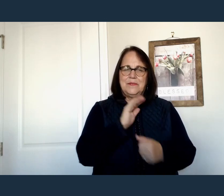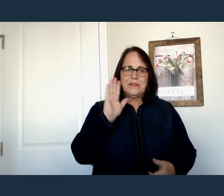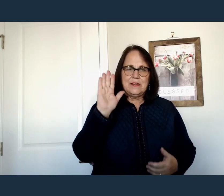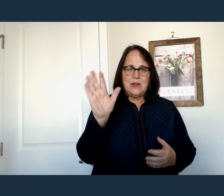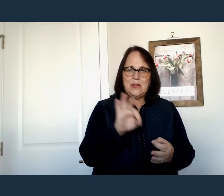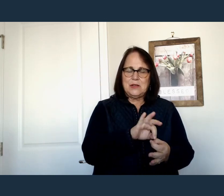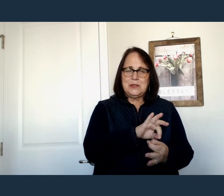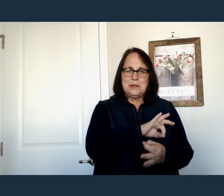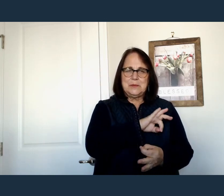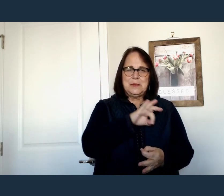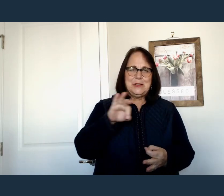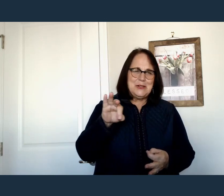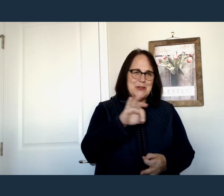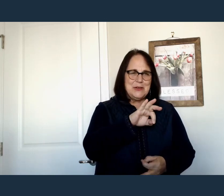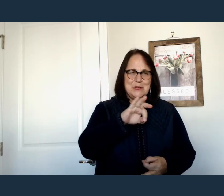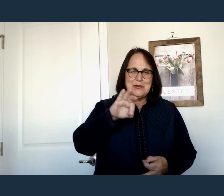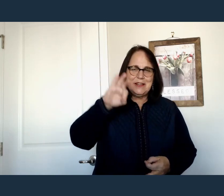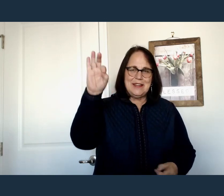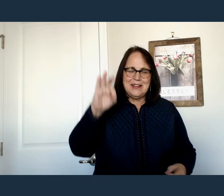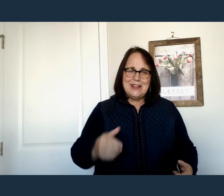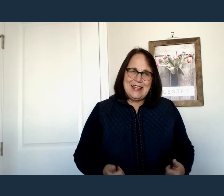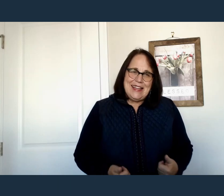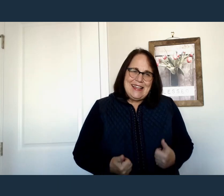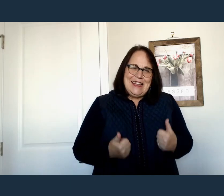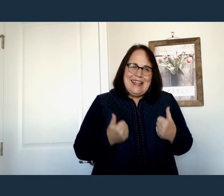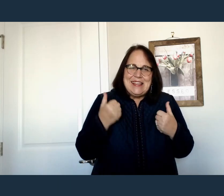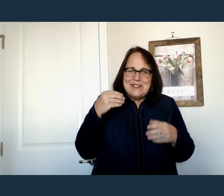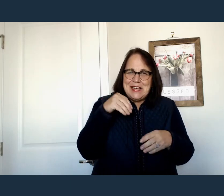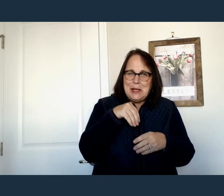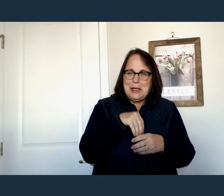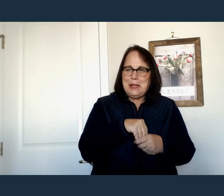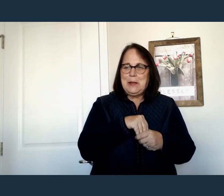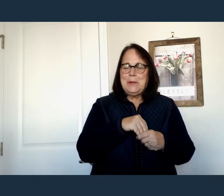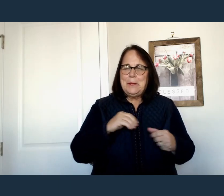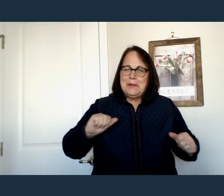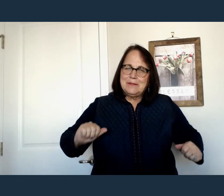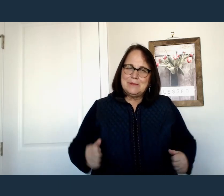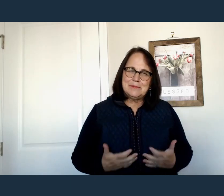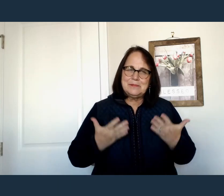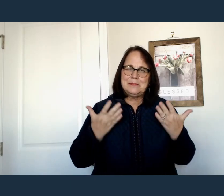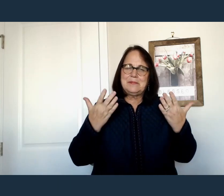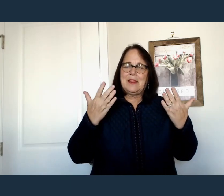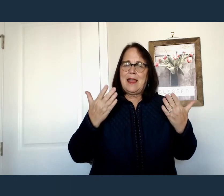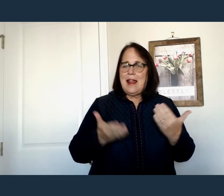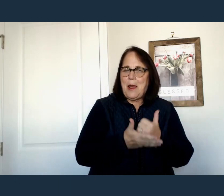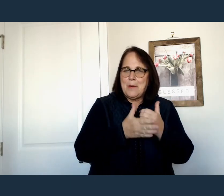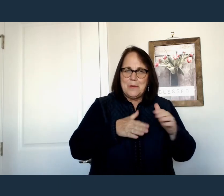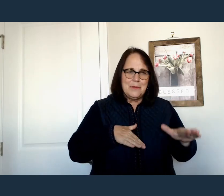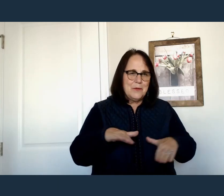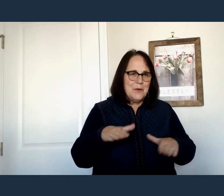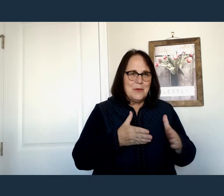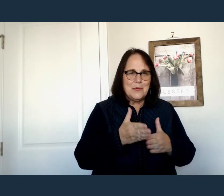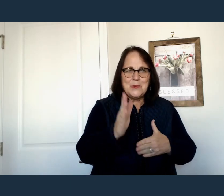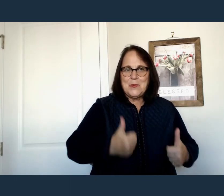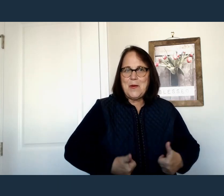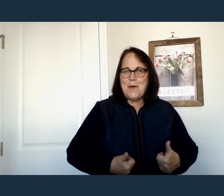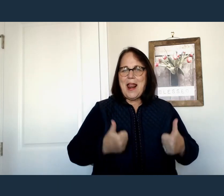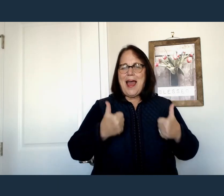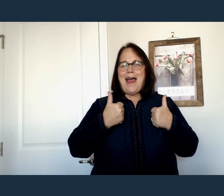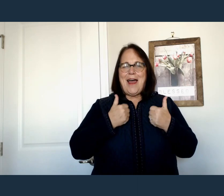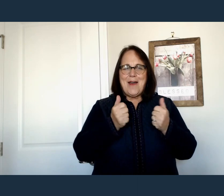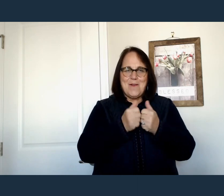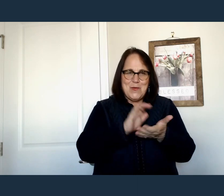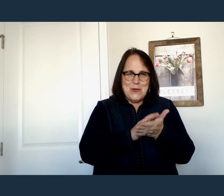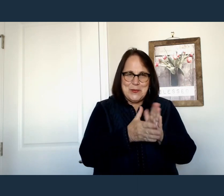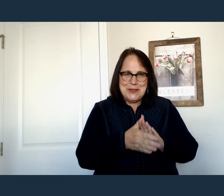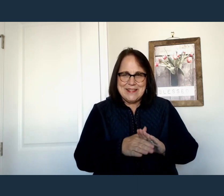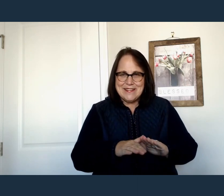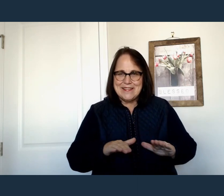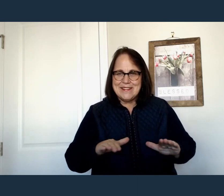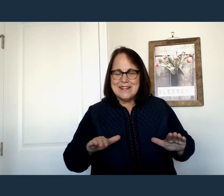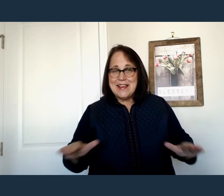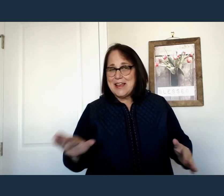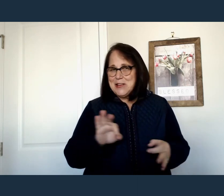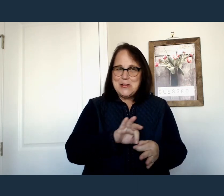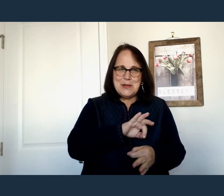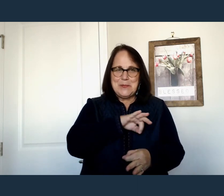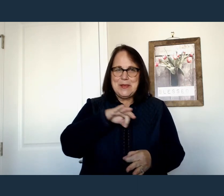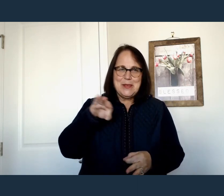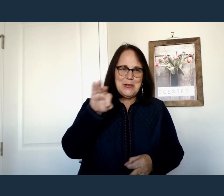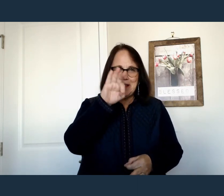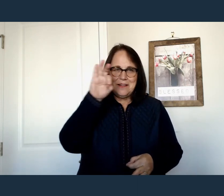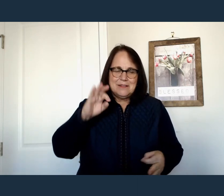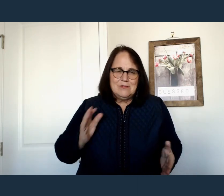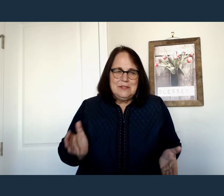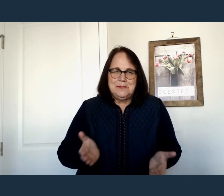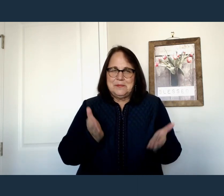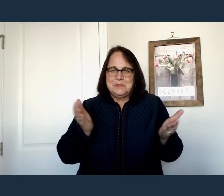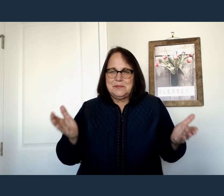Your Spirit lives within me So I will walk in Your peace